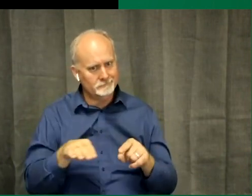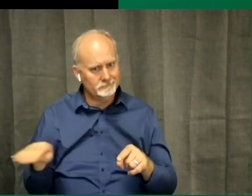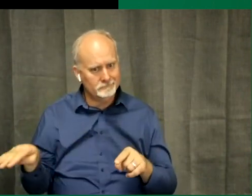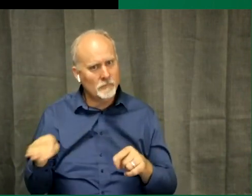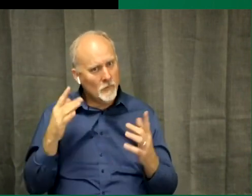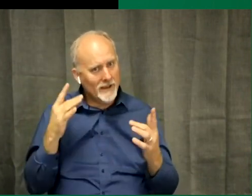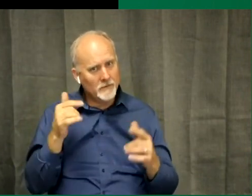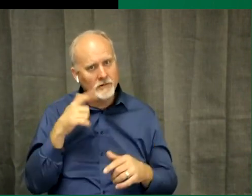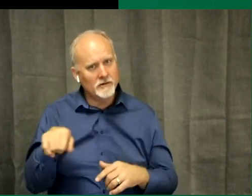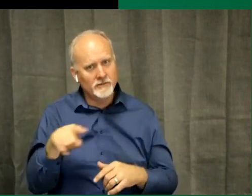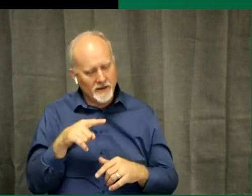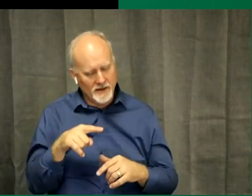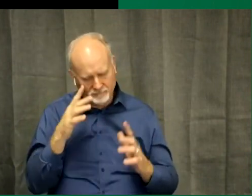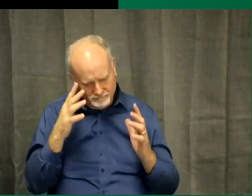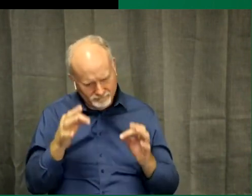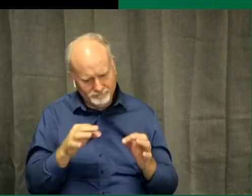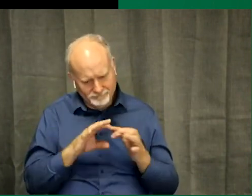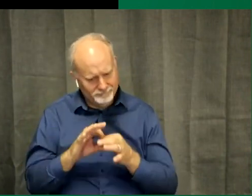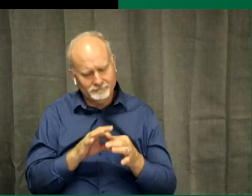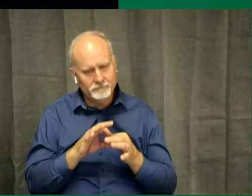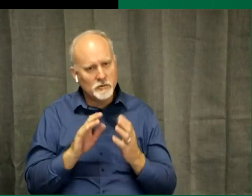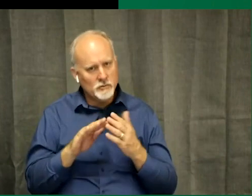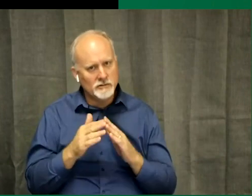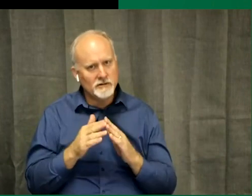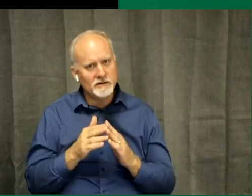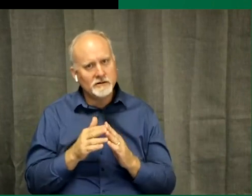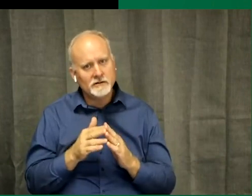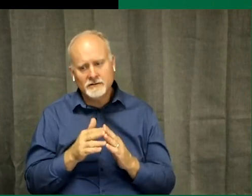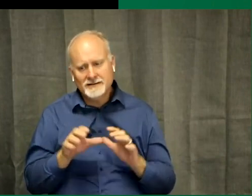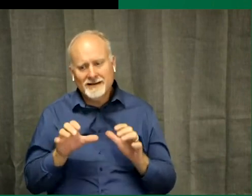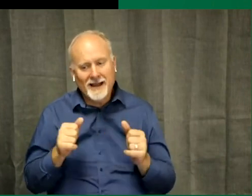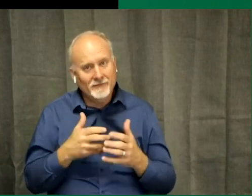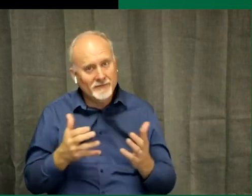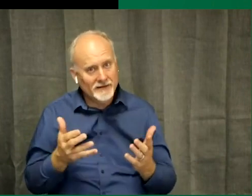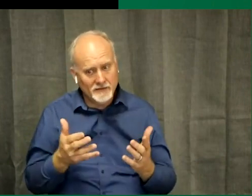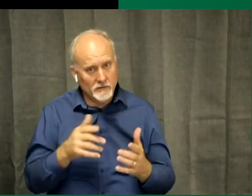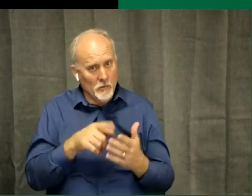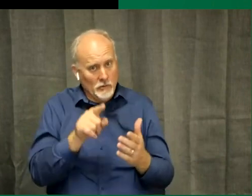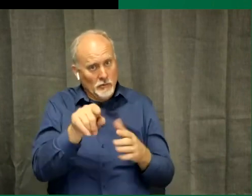they pulled together as a community and did all the things like you're doing on campus right now